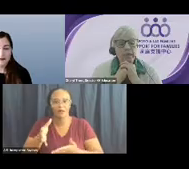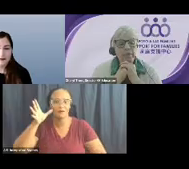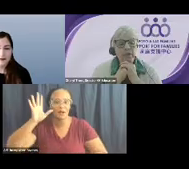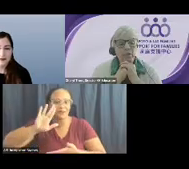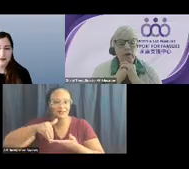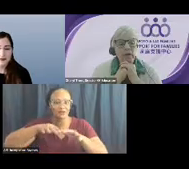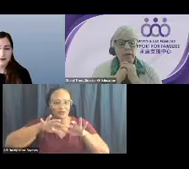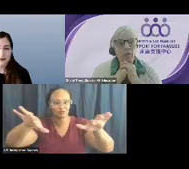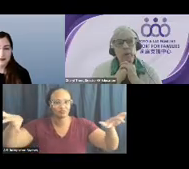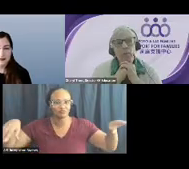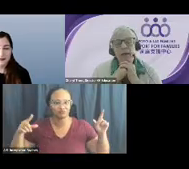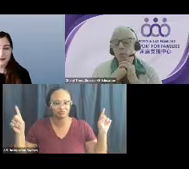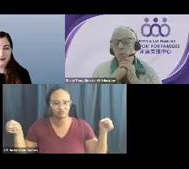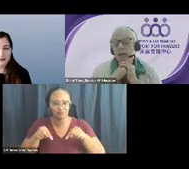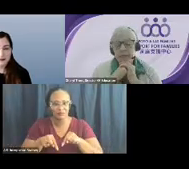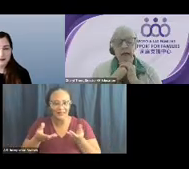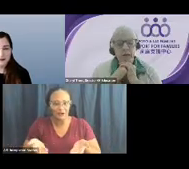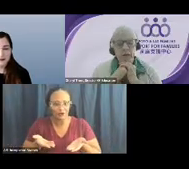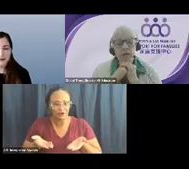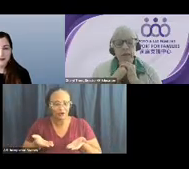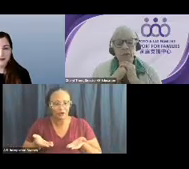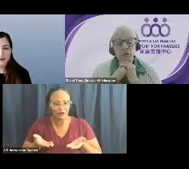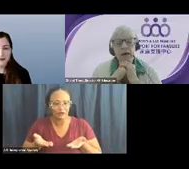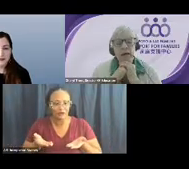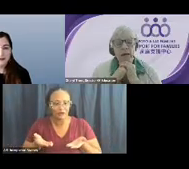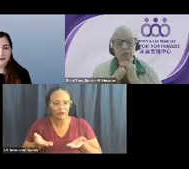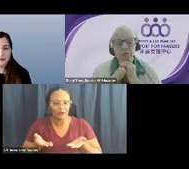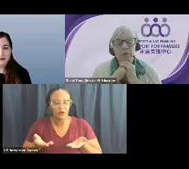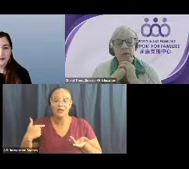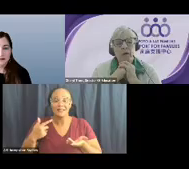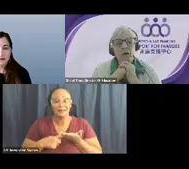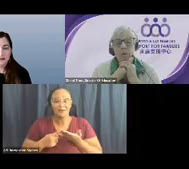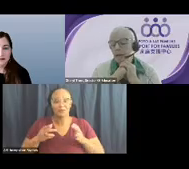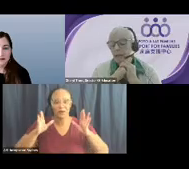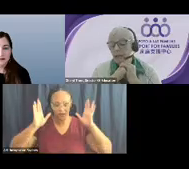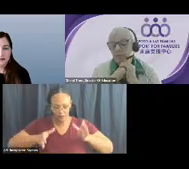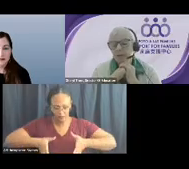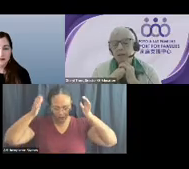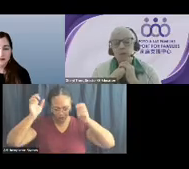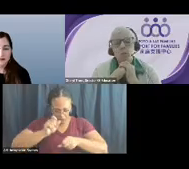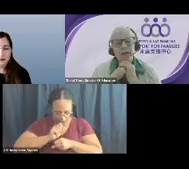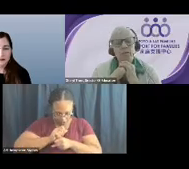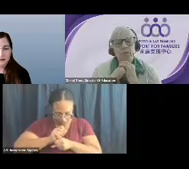we're trying to figure out like we we can work in silos and lose track of are we making difference?